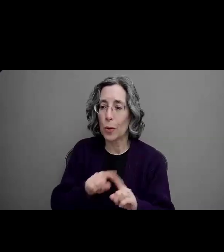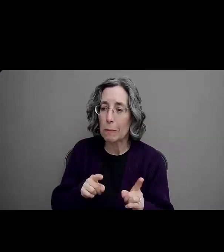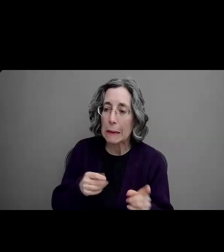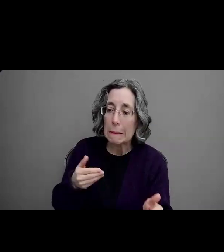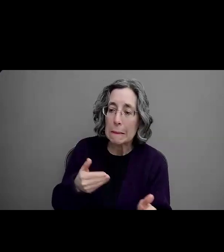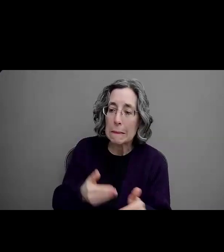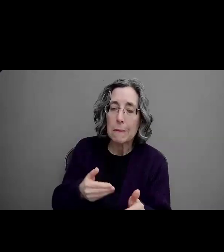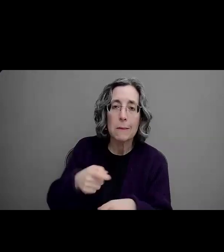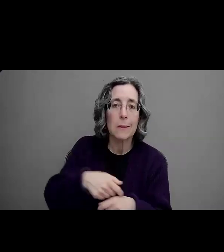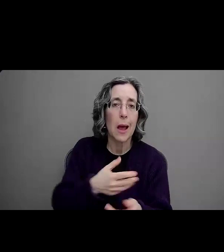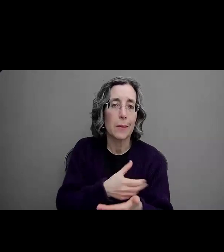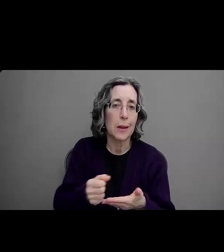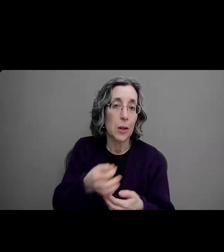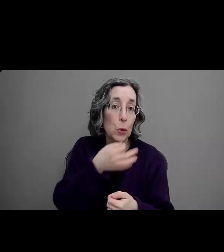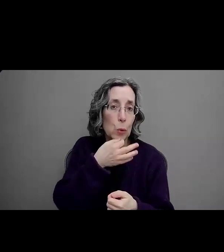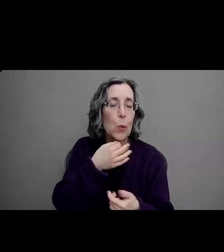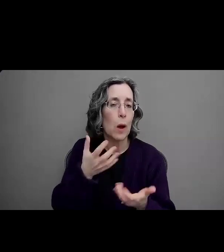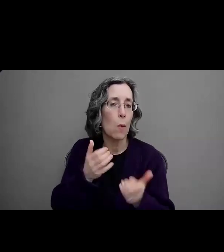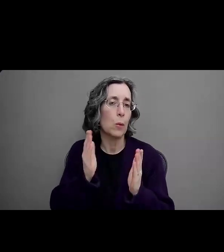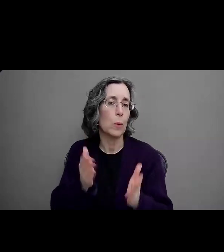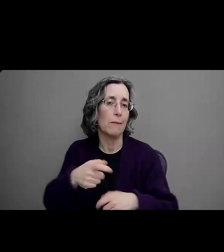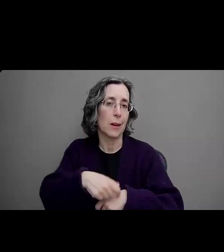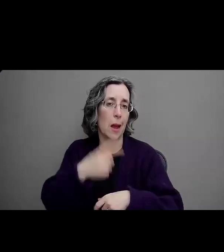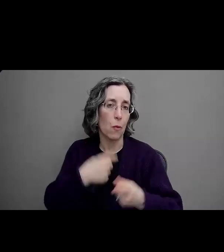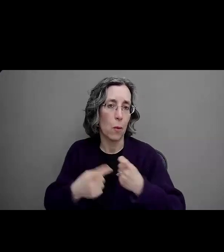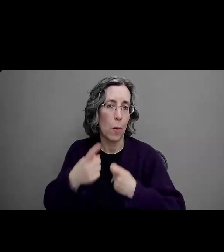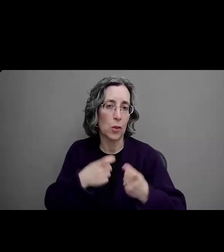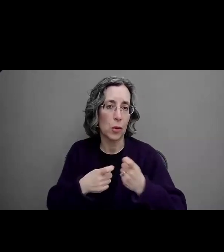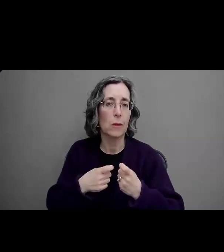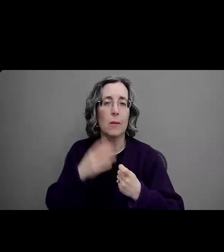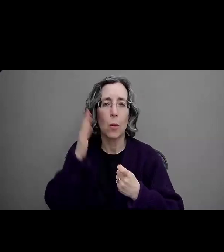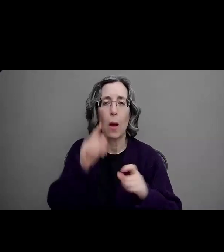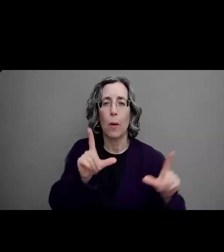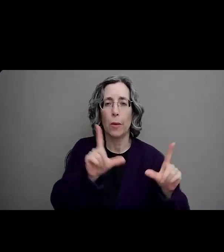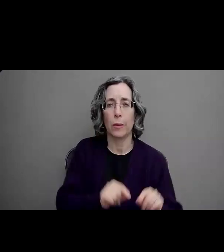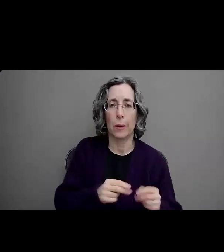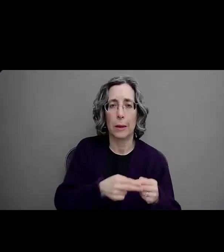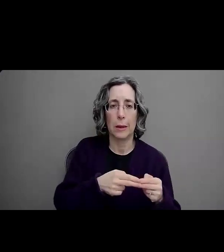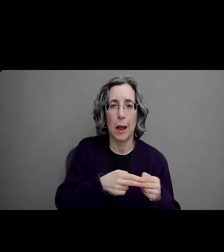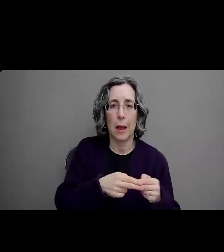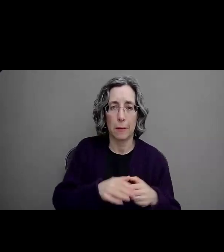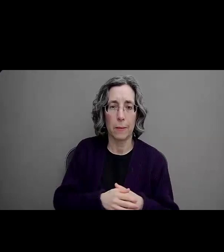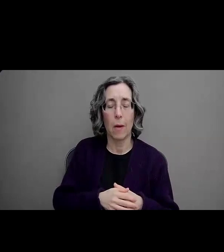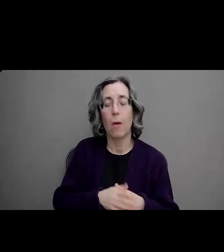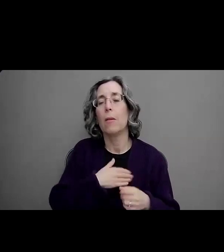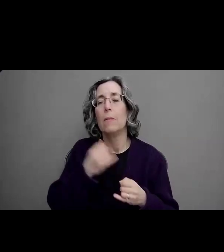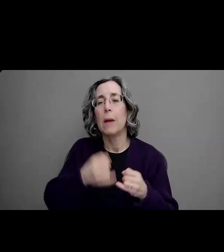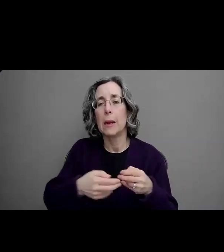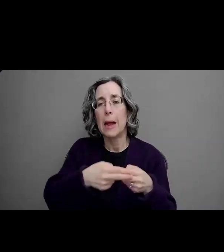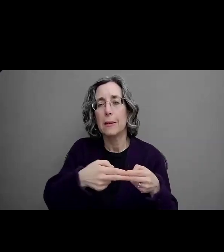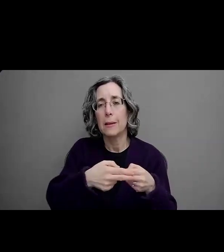want to give at least a few minutes to be able to ask questions. Let me go ahead and stop